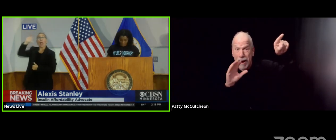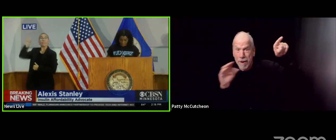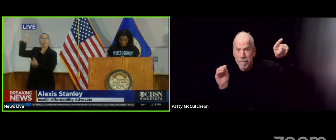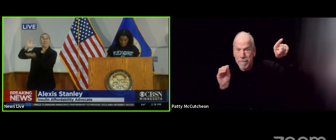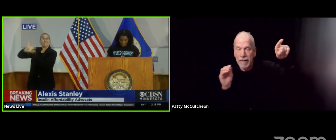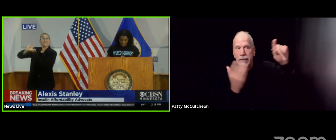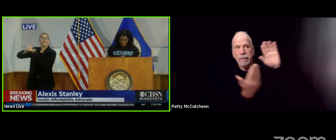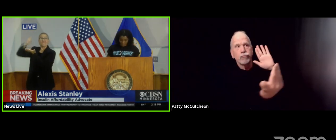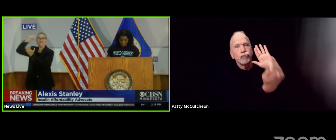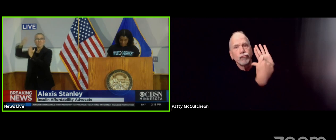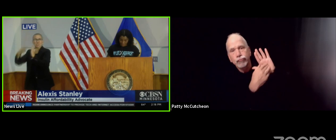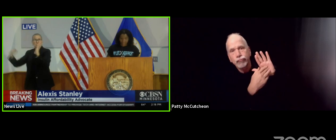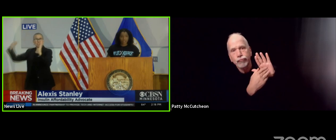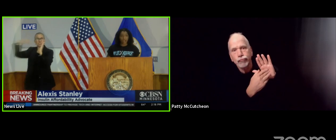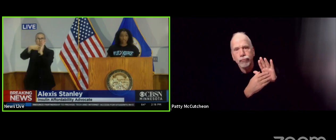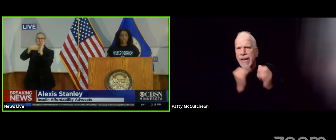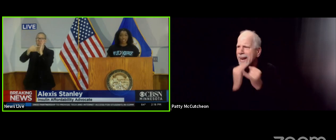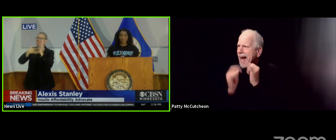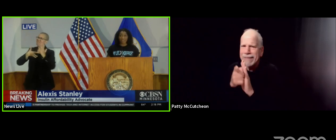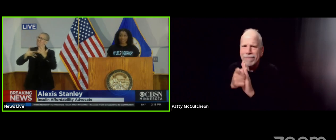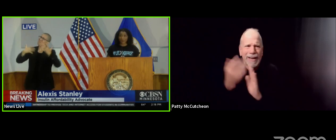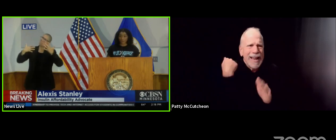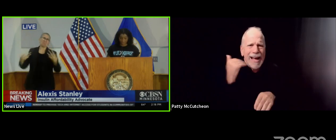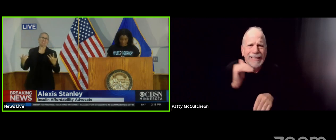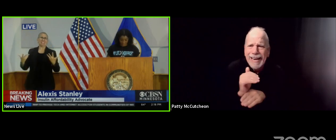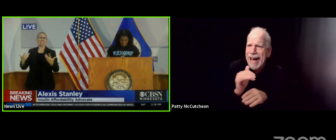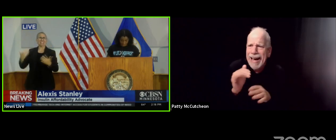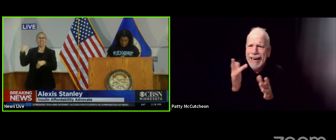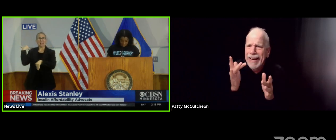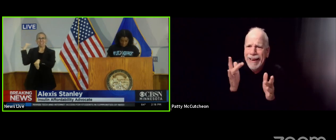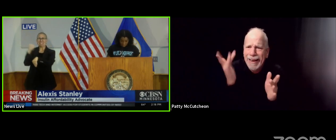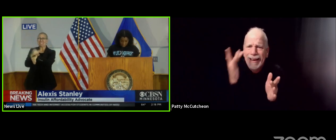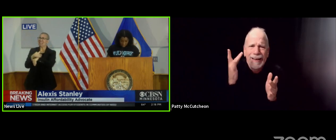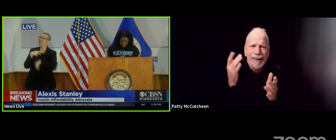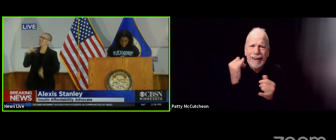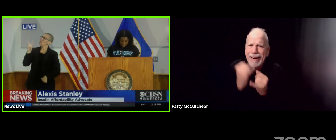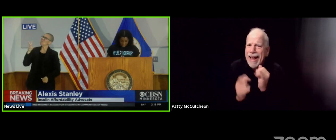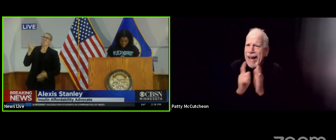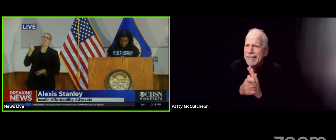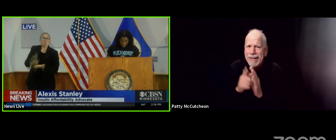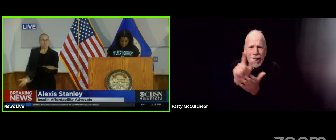BEFORE THE BILL WAS IMPLEMENTED ARE TRYING TO MAKE THEM HARDER.